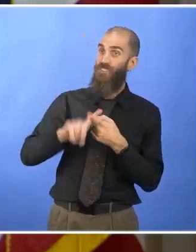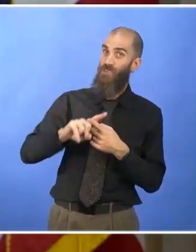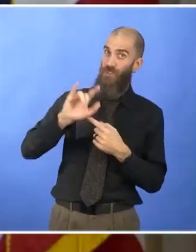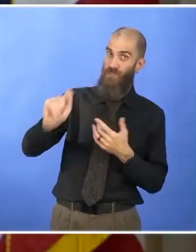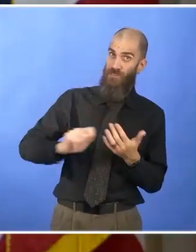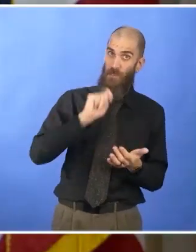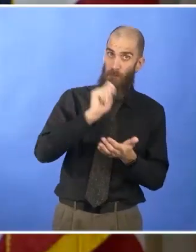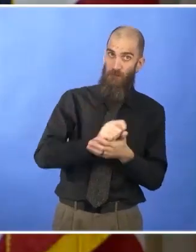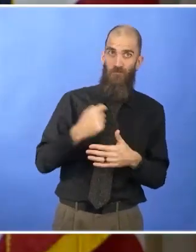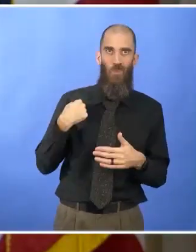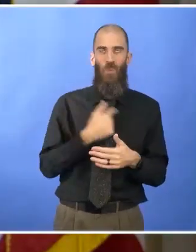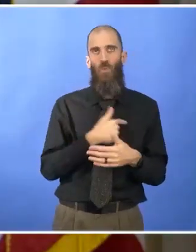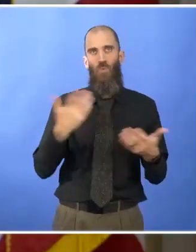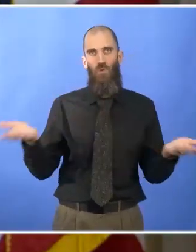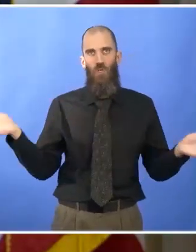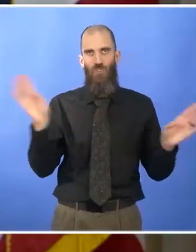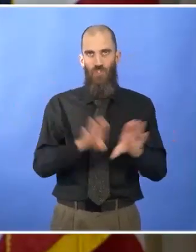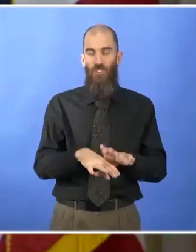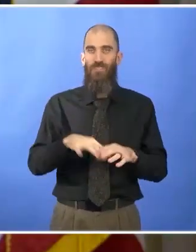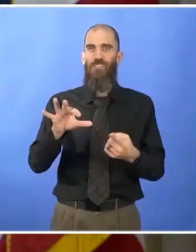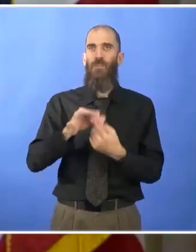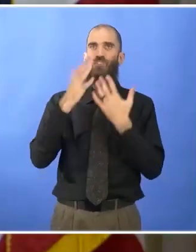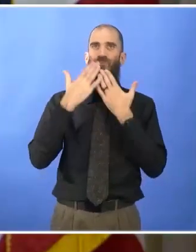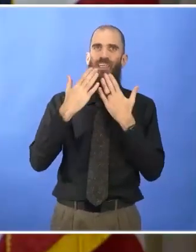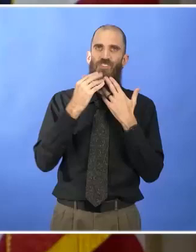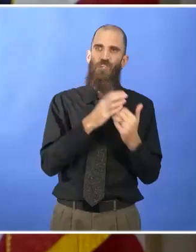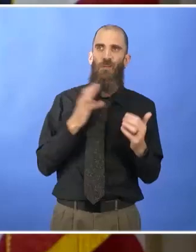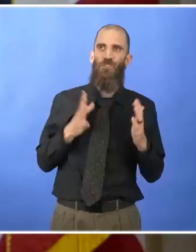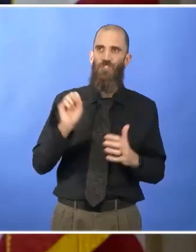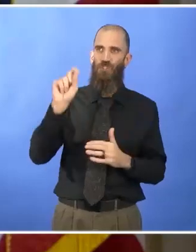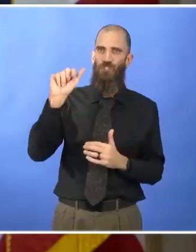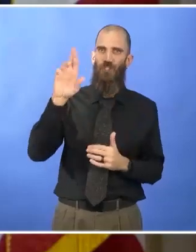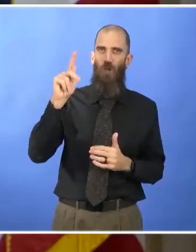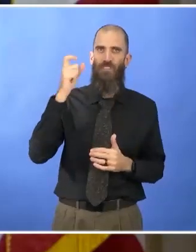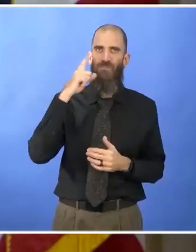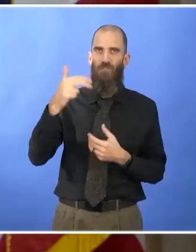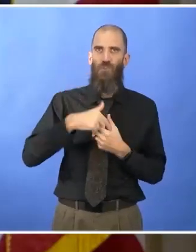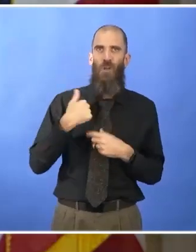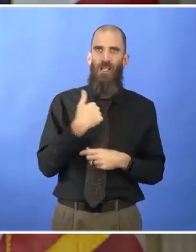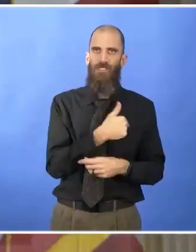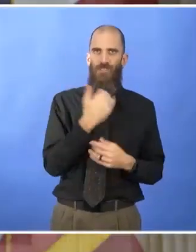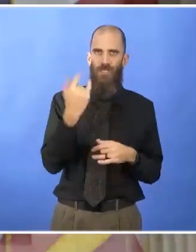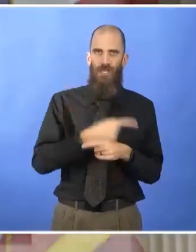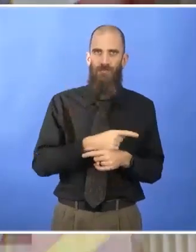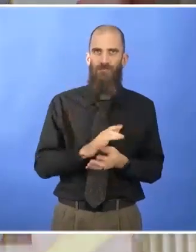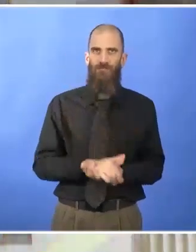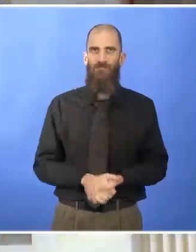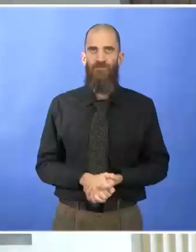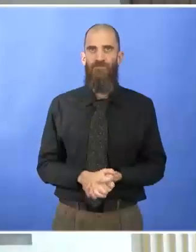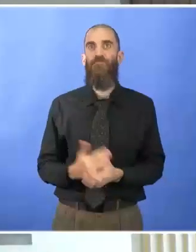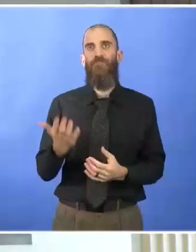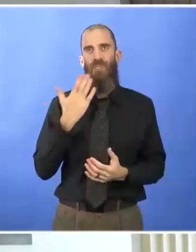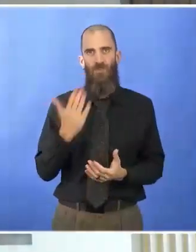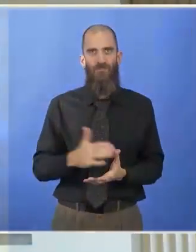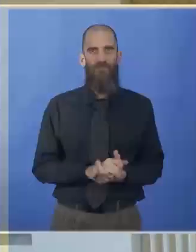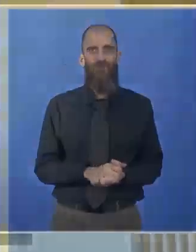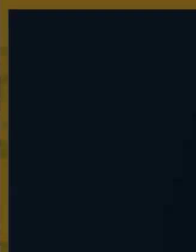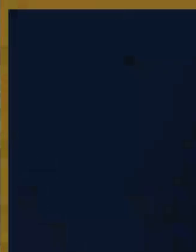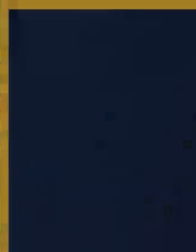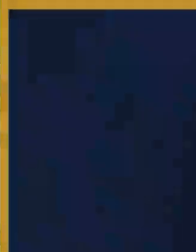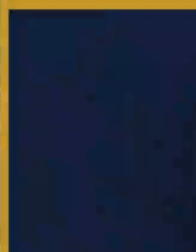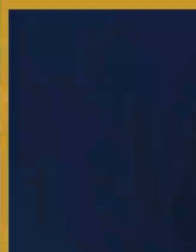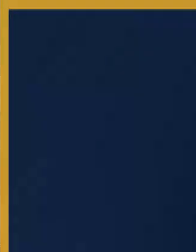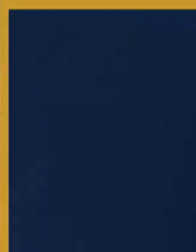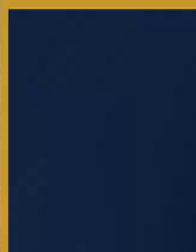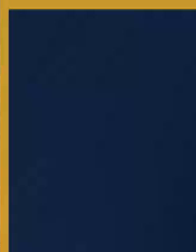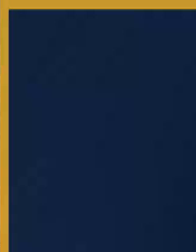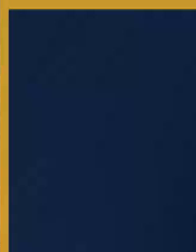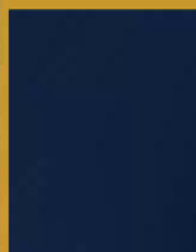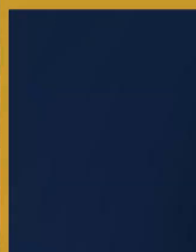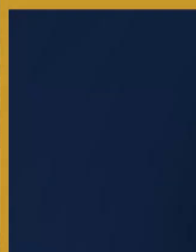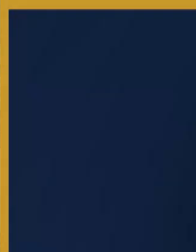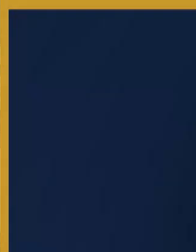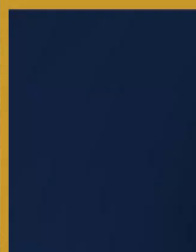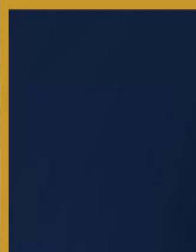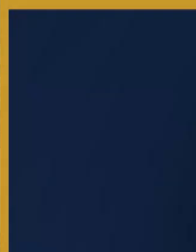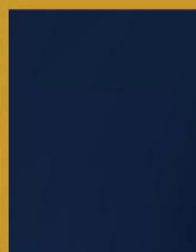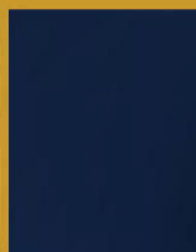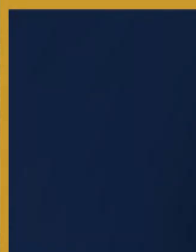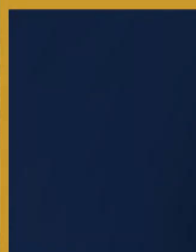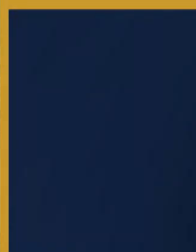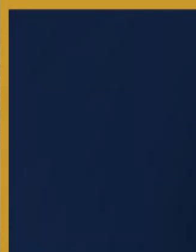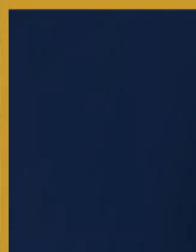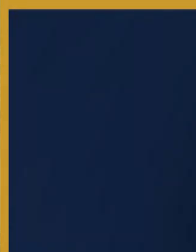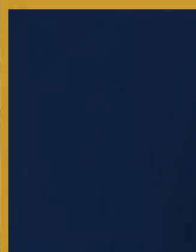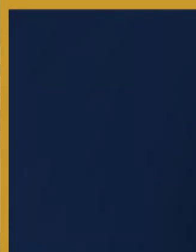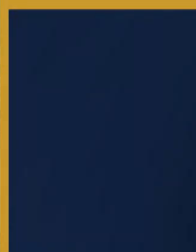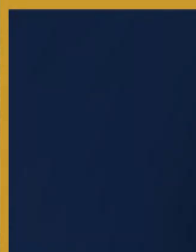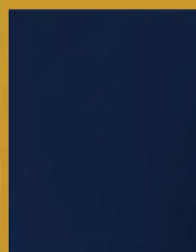THANK YOU.